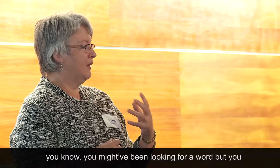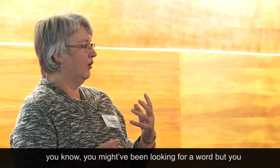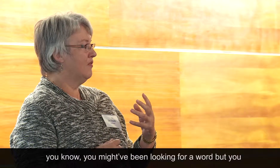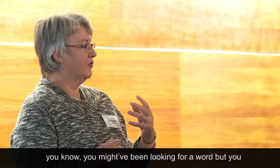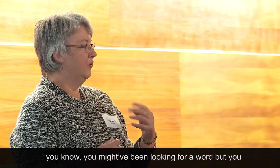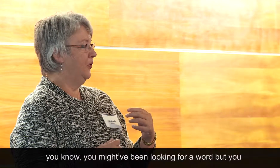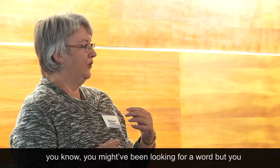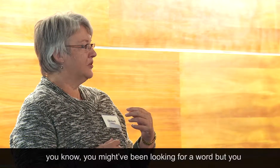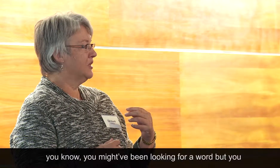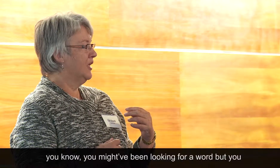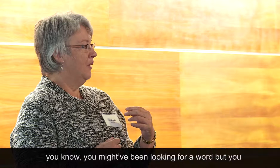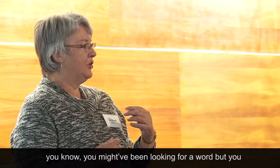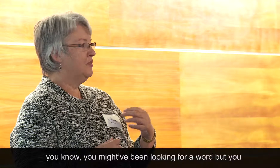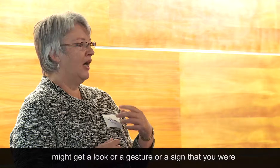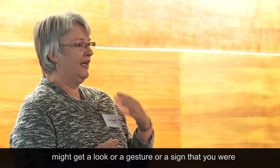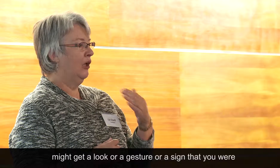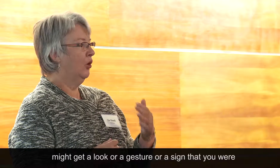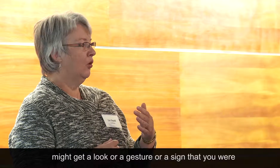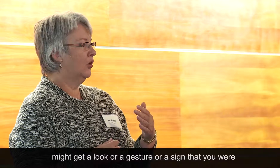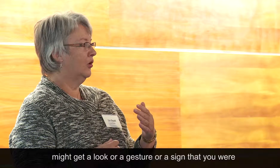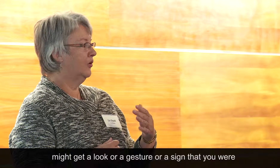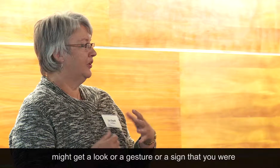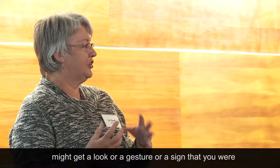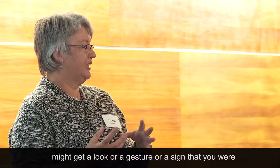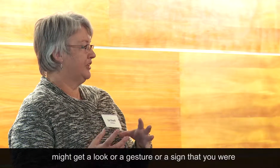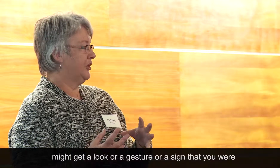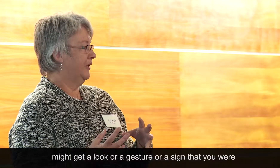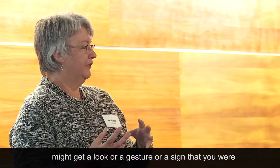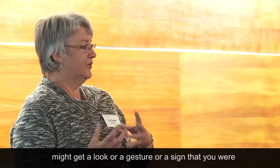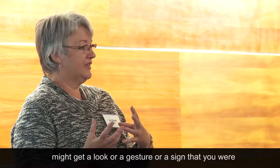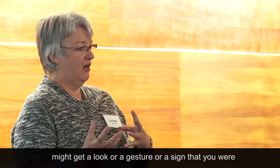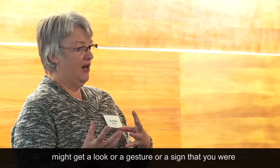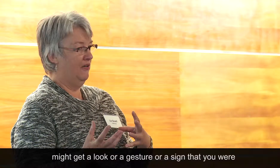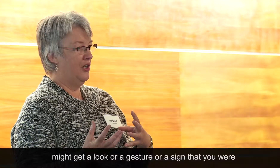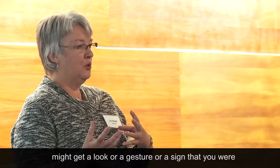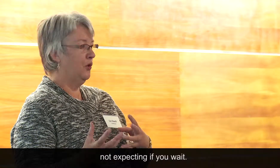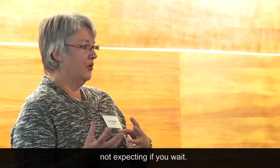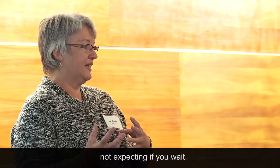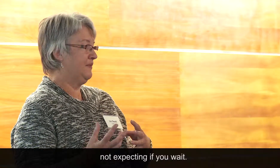been looking for a word but you might get a look or a gesture or a sign you were not